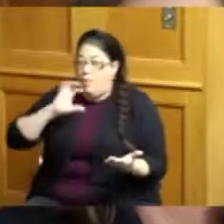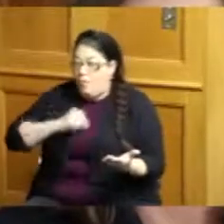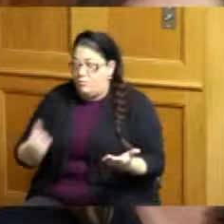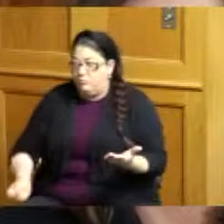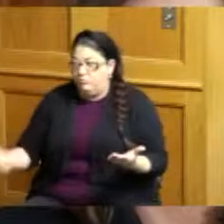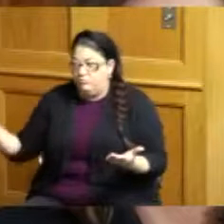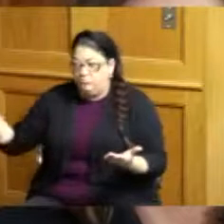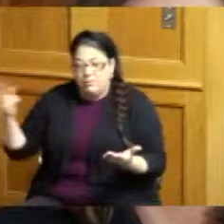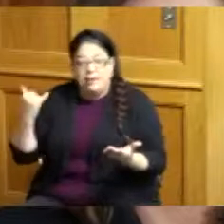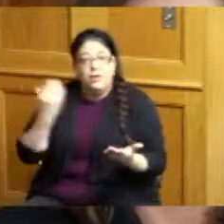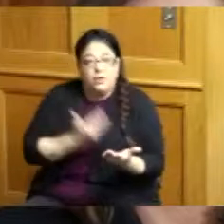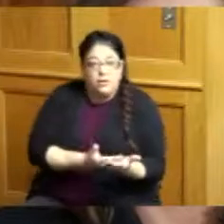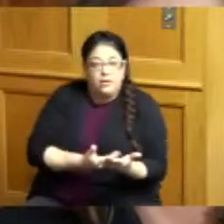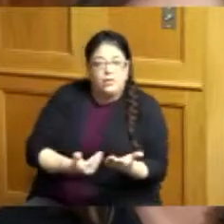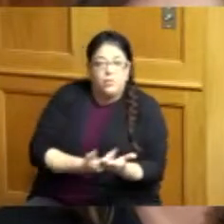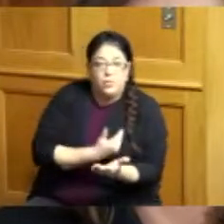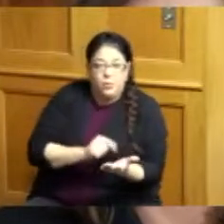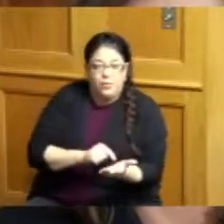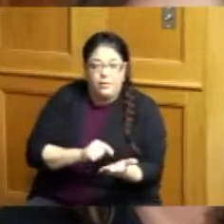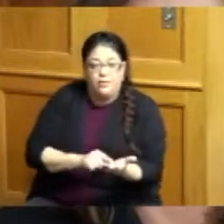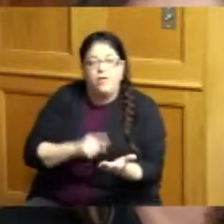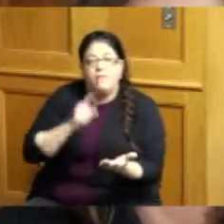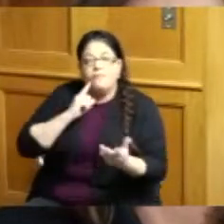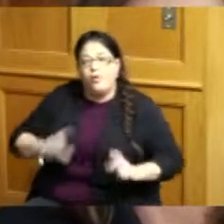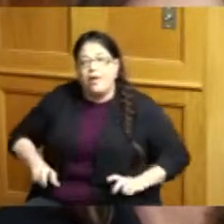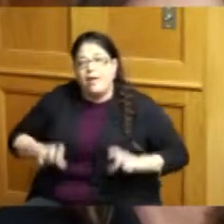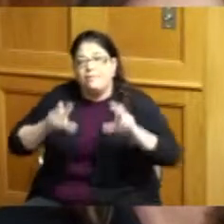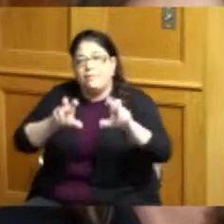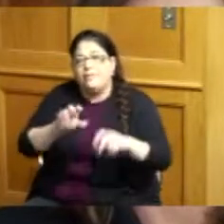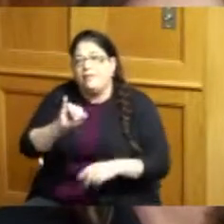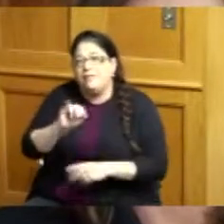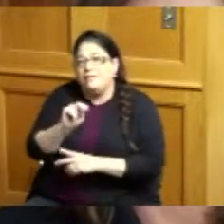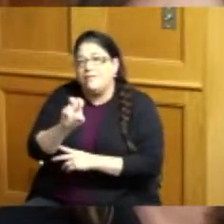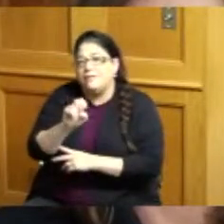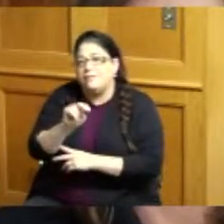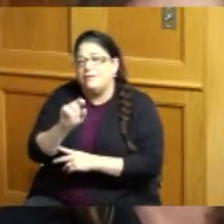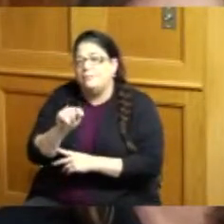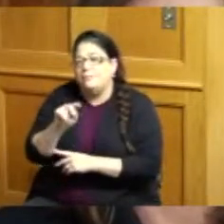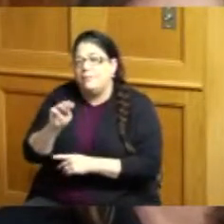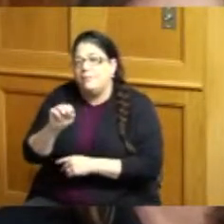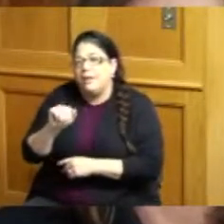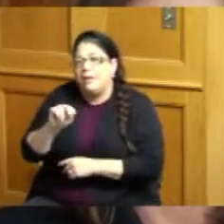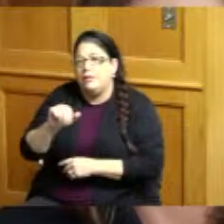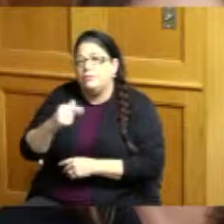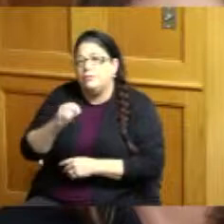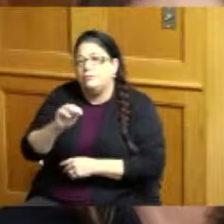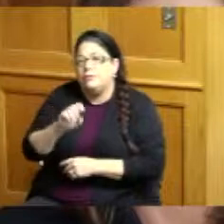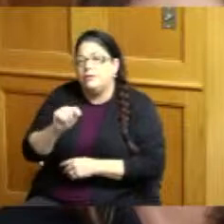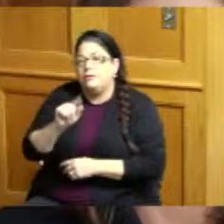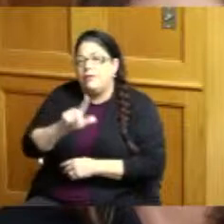again to reiterate this this order Investment Management LLC and the agreement is for the